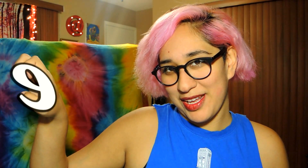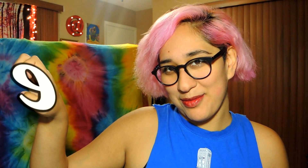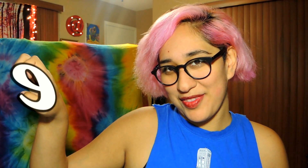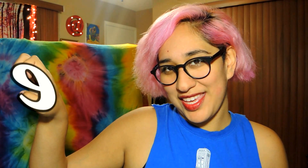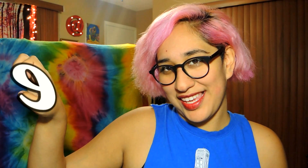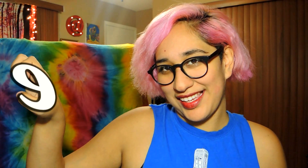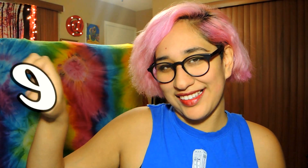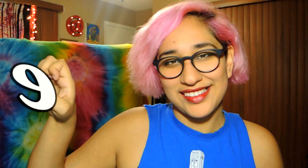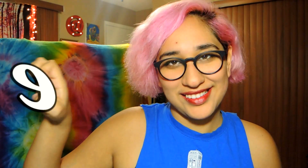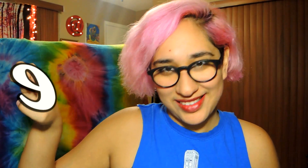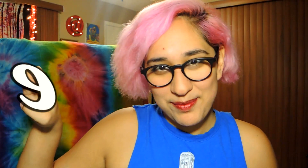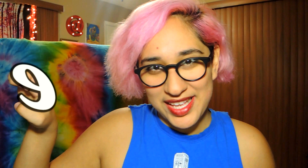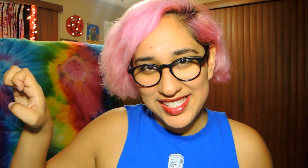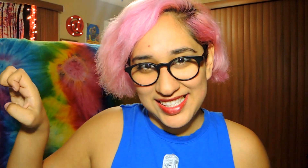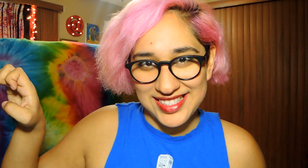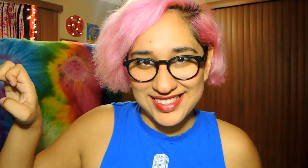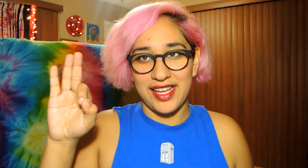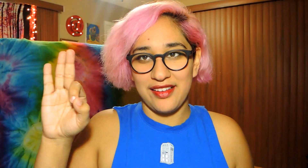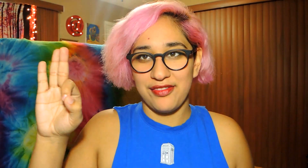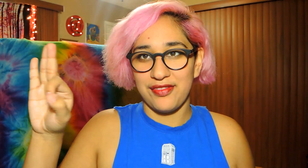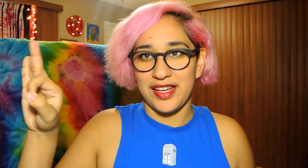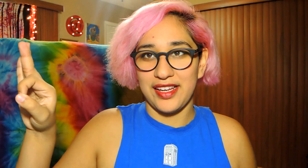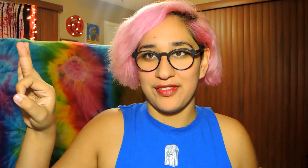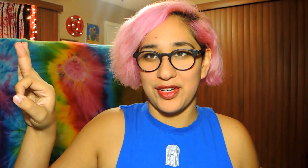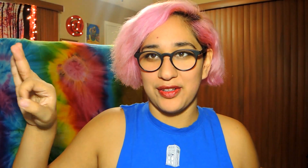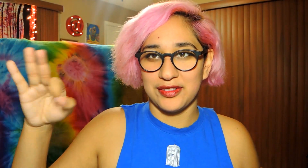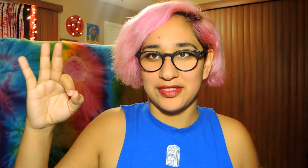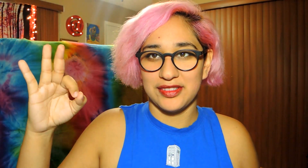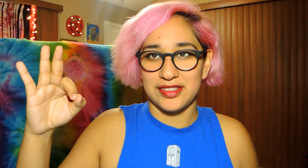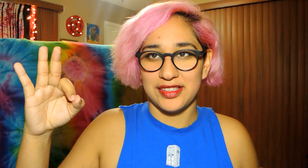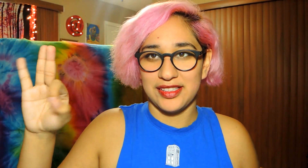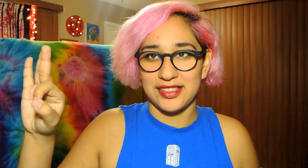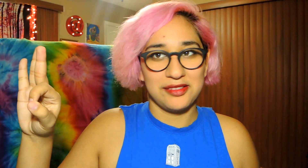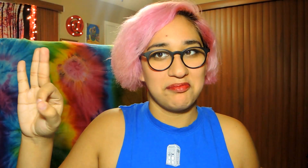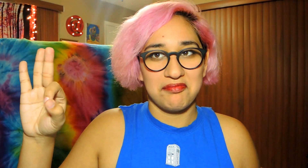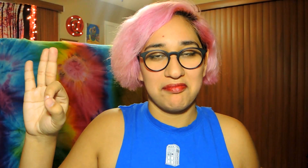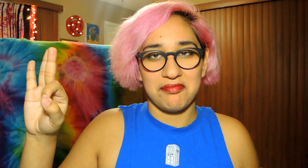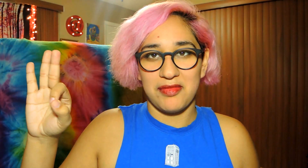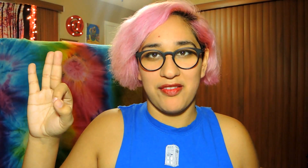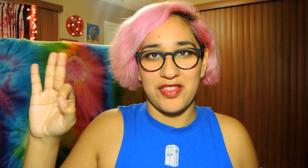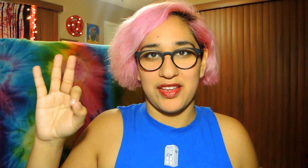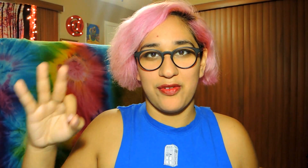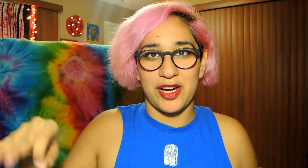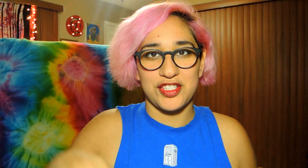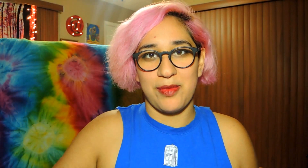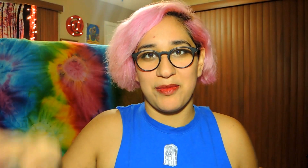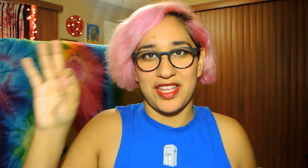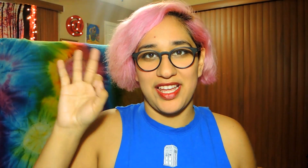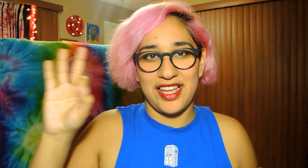of the "E". Makes sense! "F", I have no... I have nothing for it, I just remember that